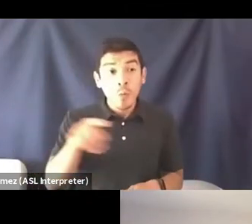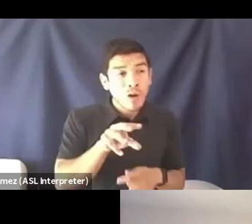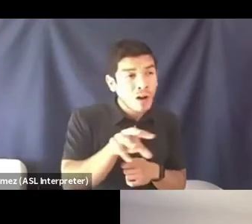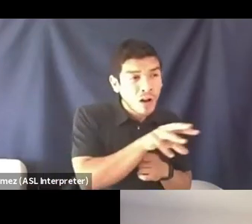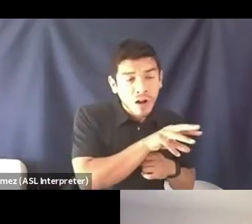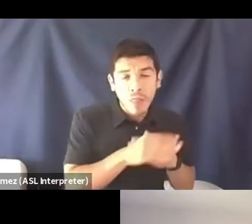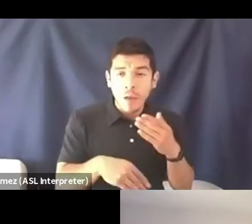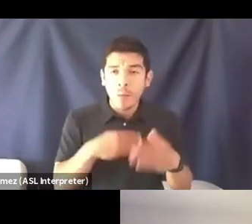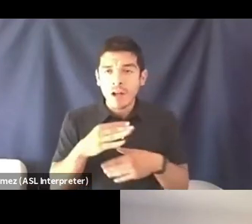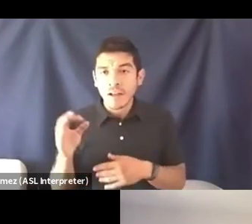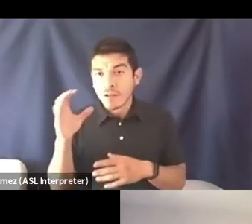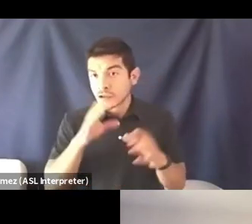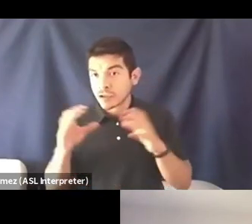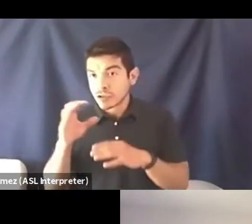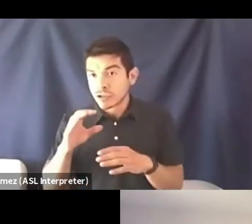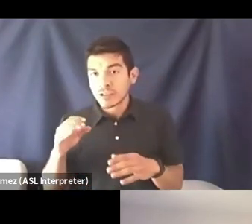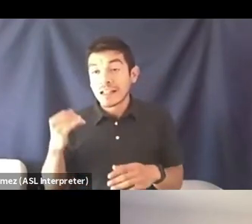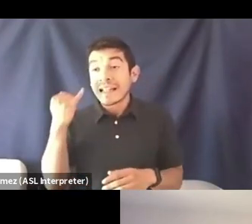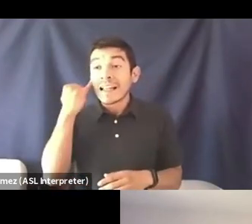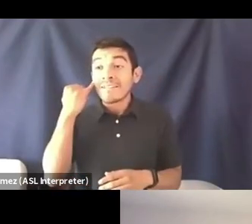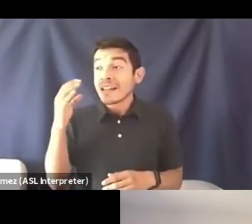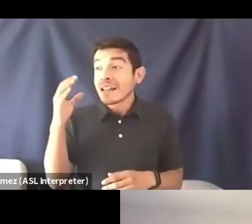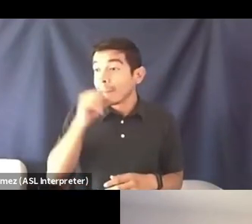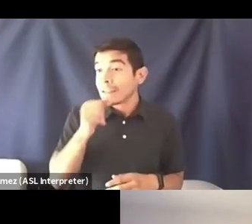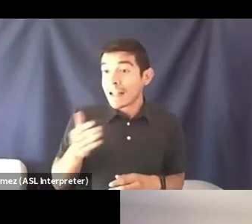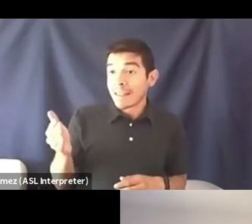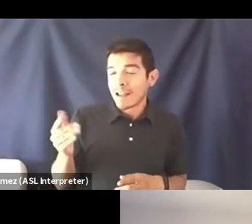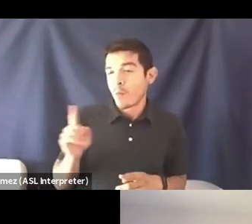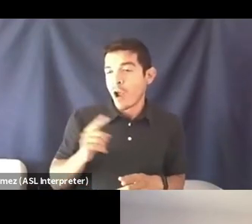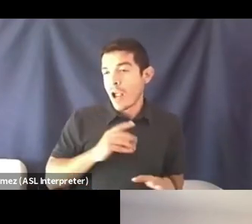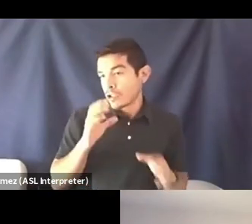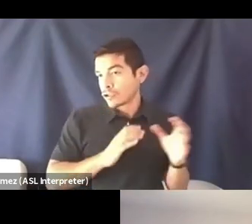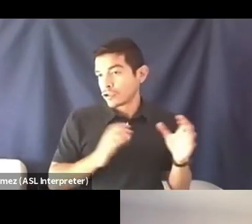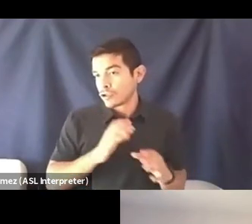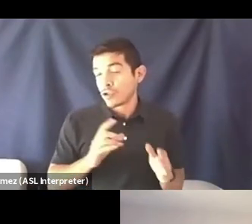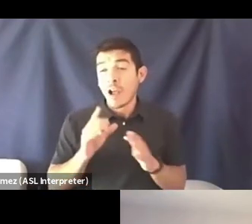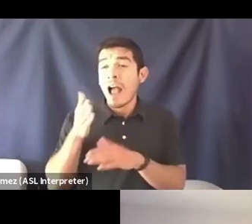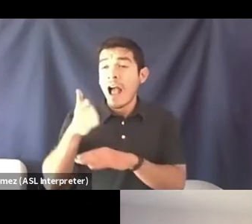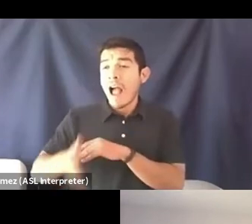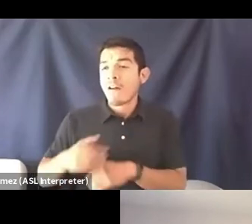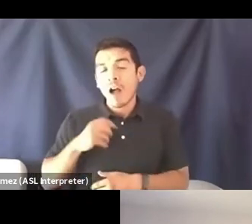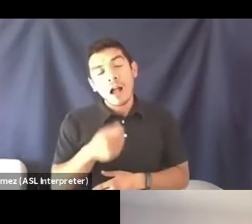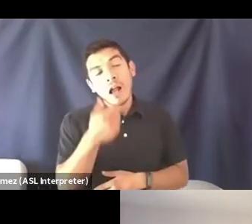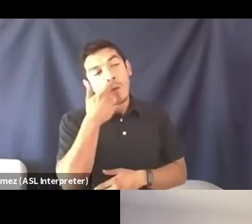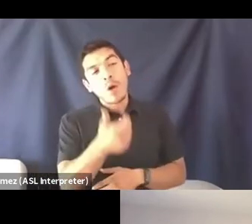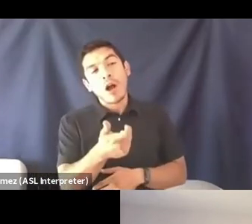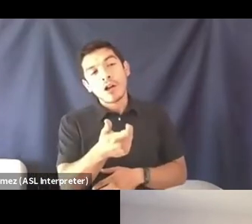In case we miss anything when we were searching. So we can afterwards we could watch the footage we captured.